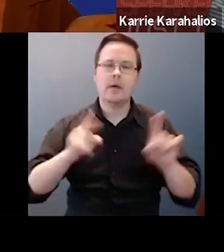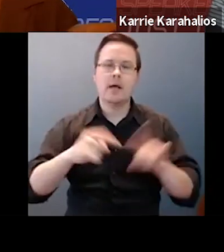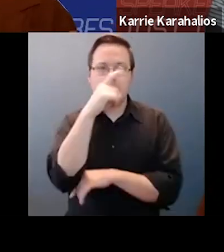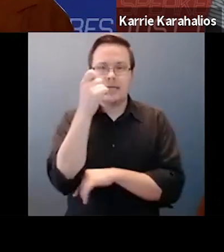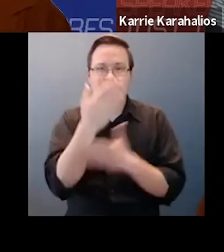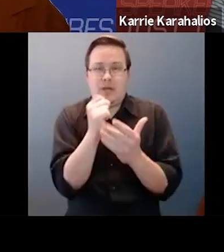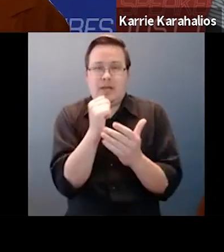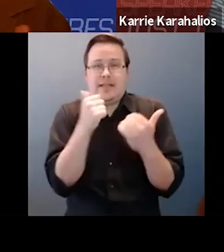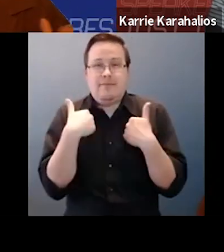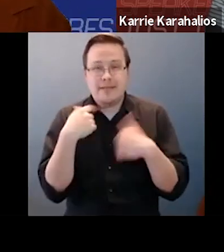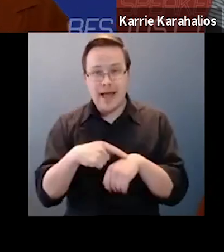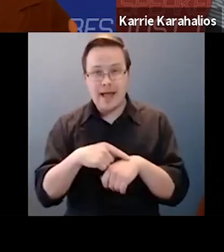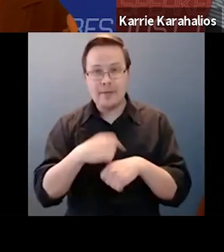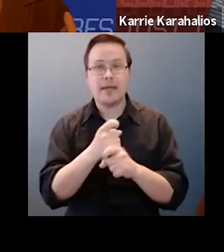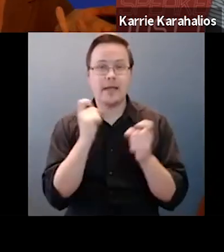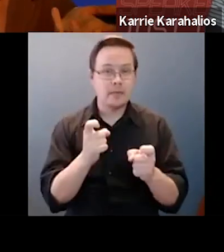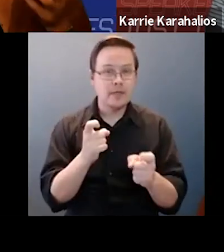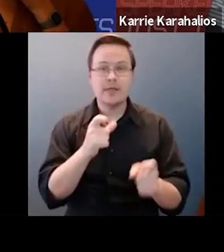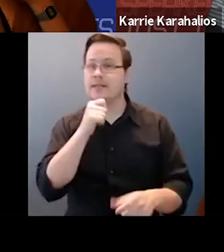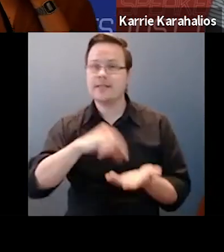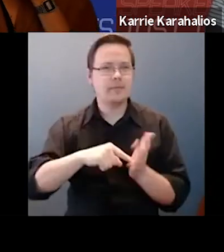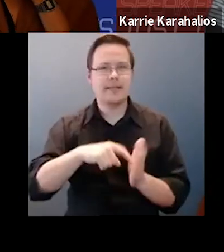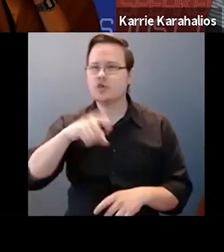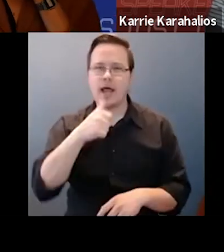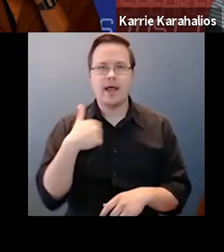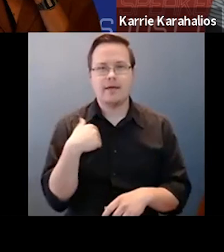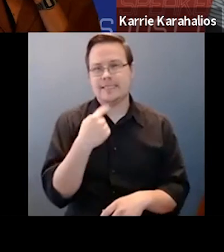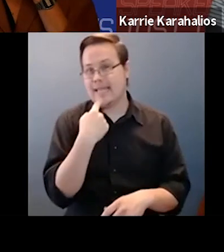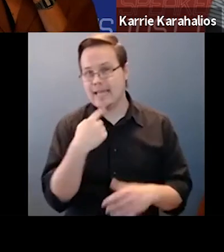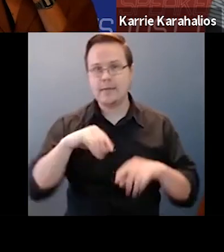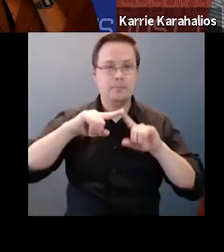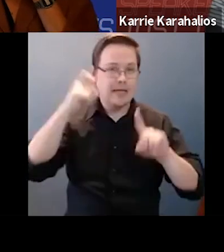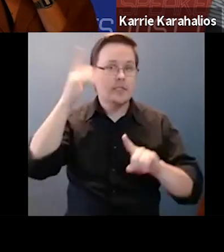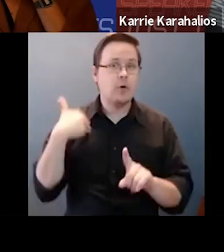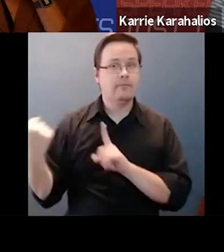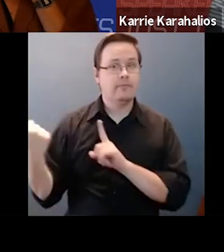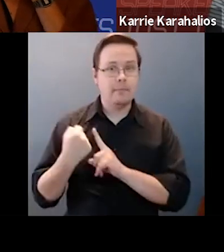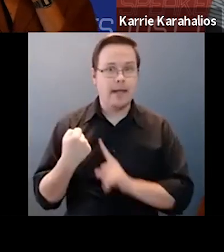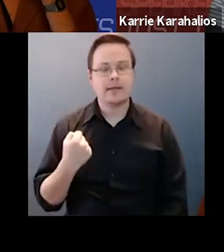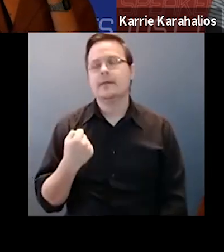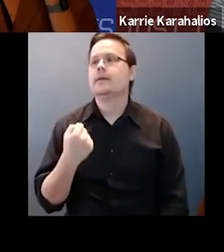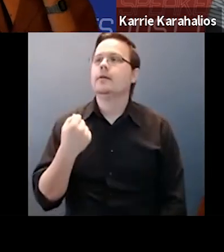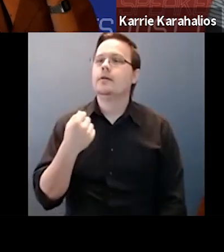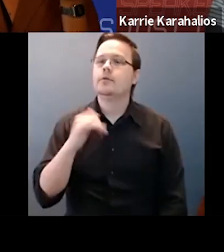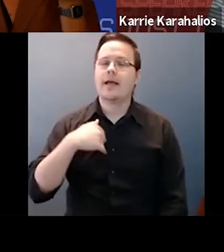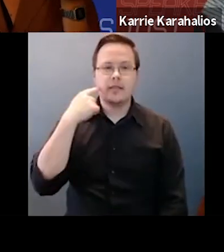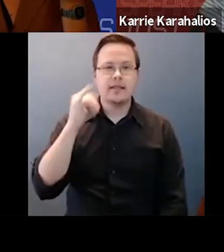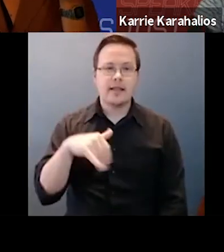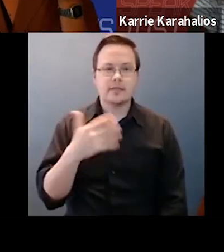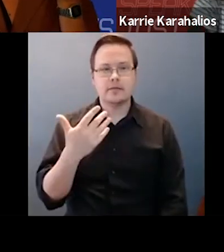But just because someone doesn't have time to make contributions doesn't mean that they shouldn't have a say, because they're impacted.